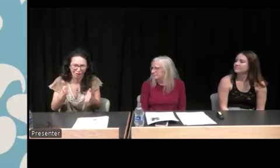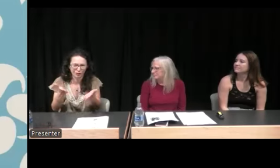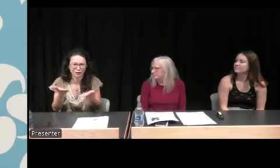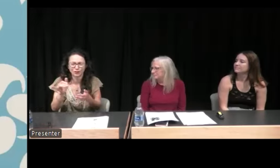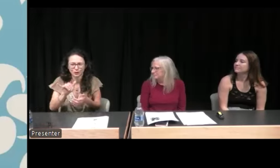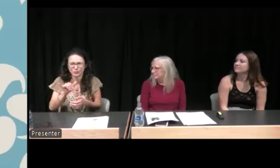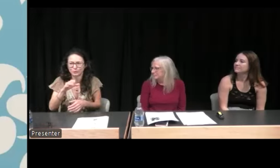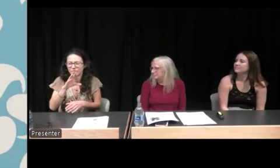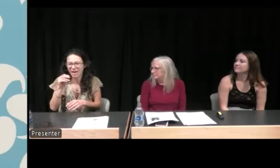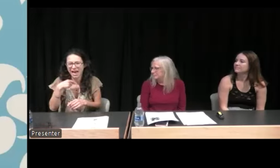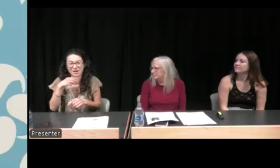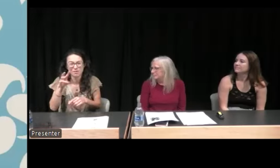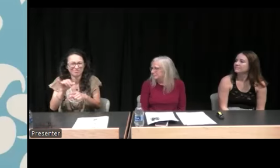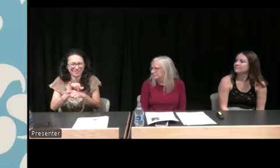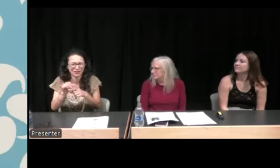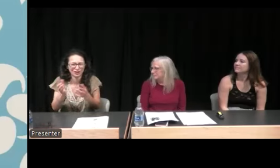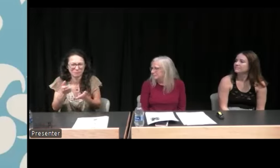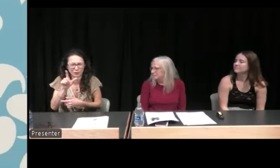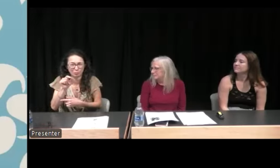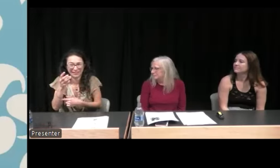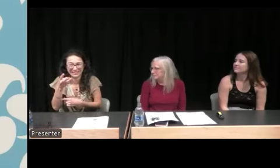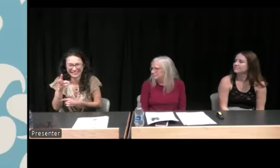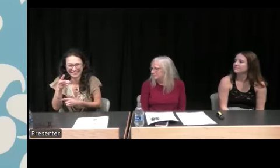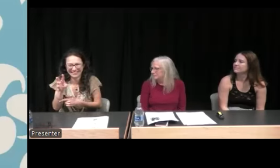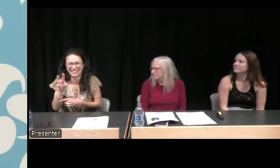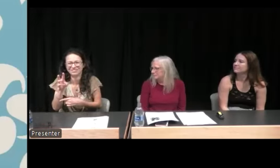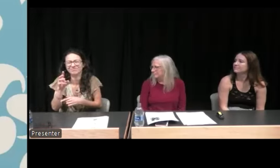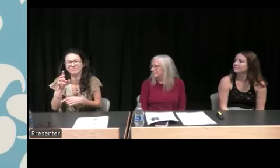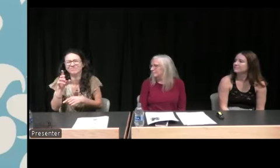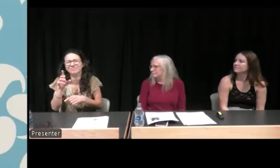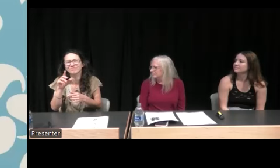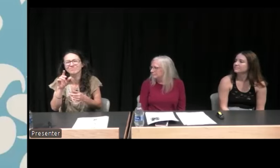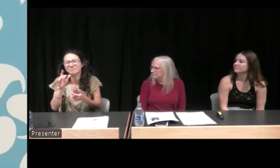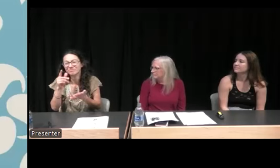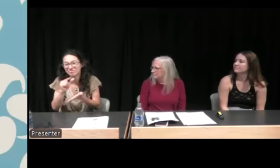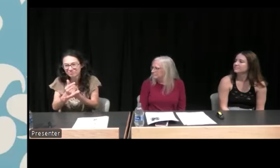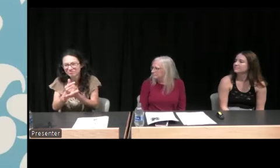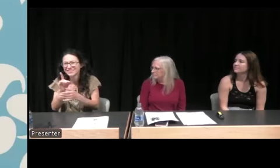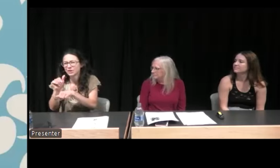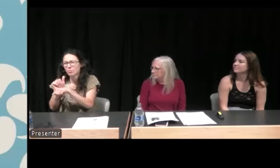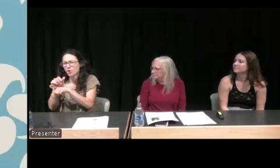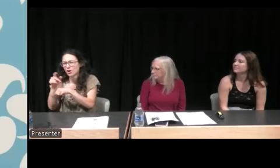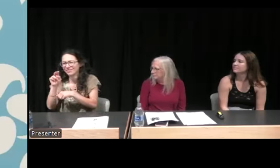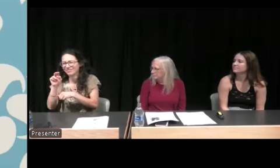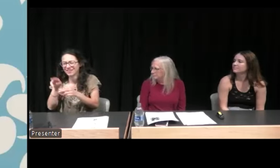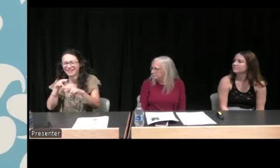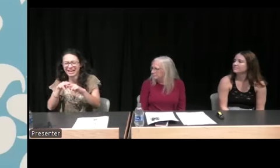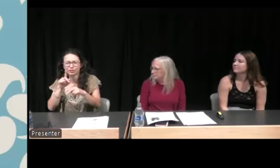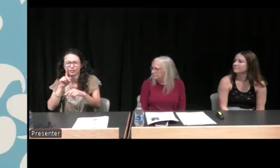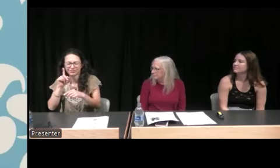I'm a clinical psychologist here as well and I did my internship here in 2016 I graduated and